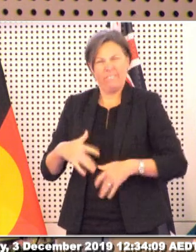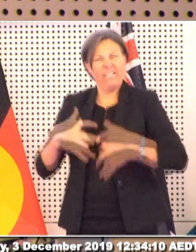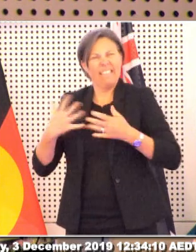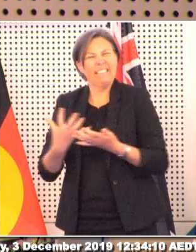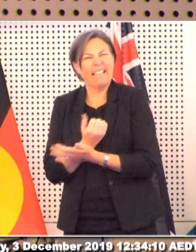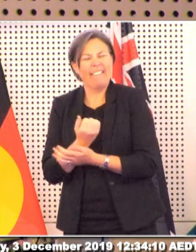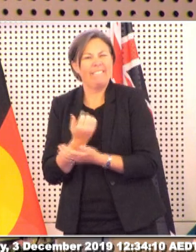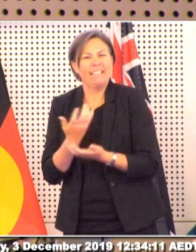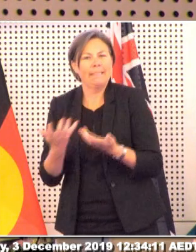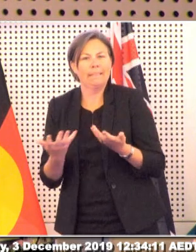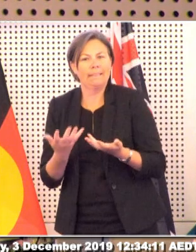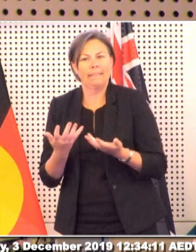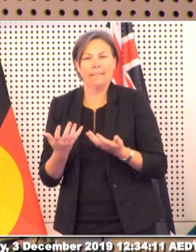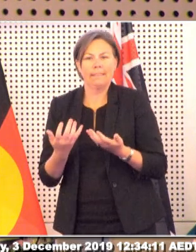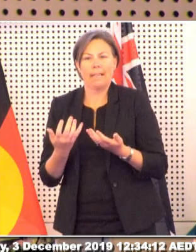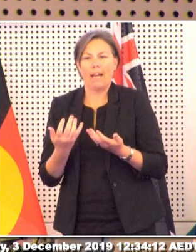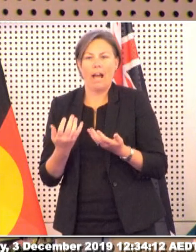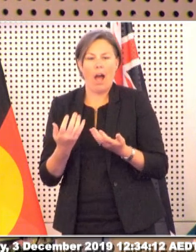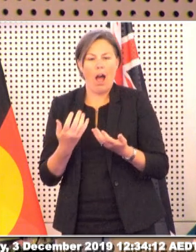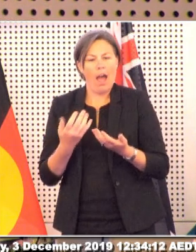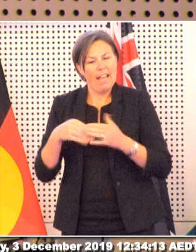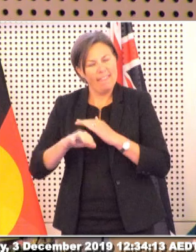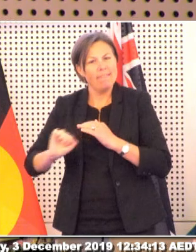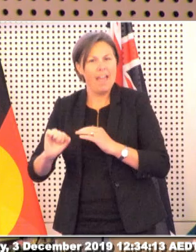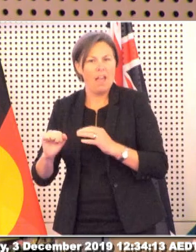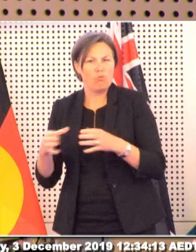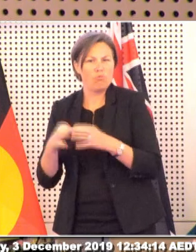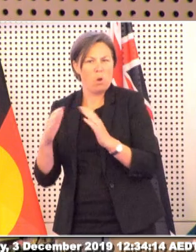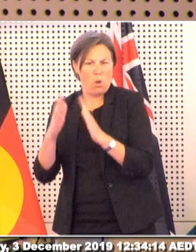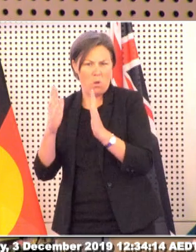Are there some high-level suggestions you can give on how you can change that?